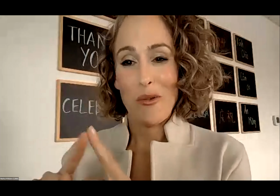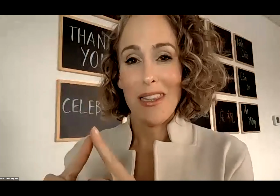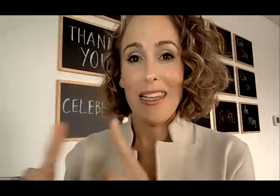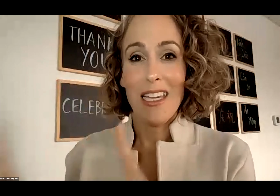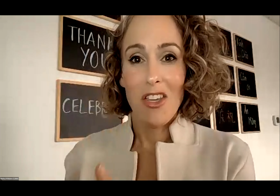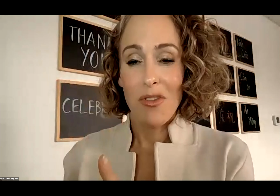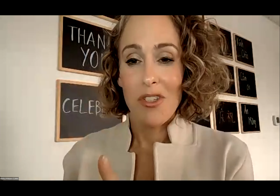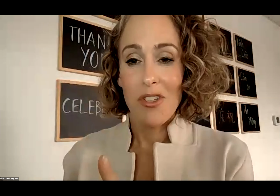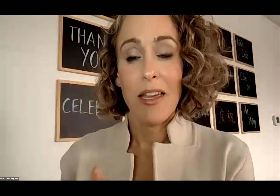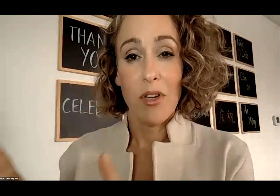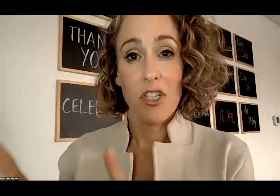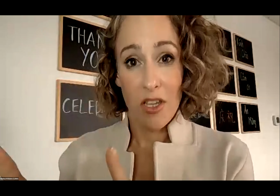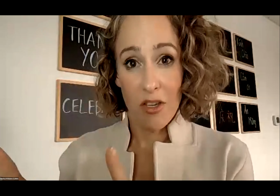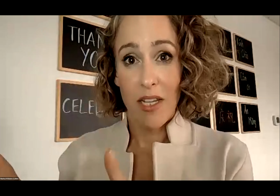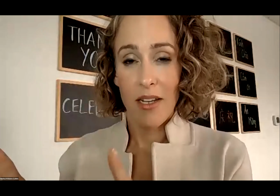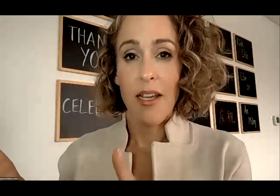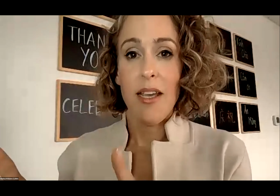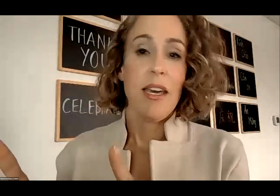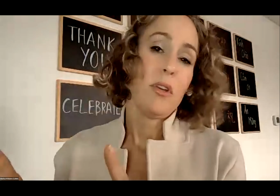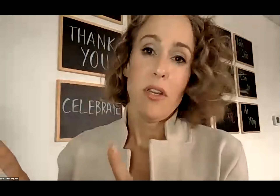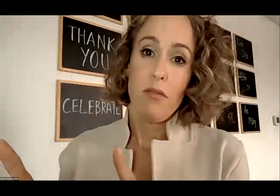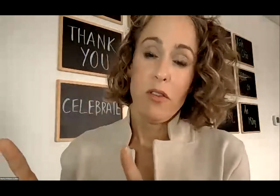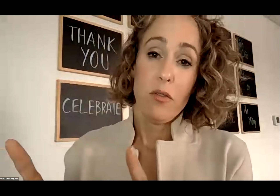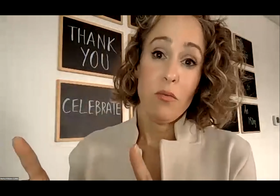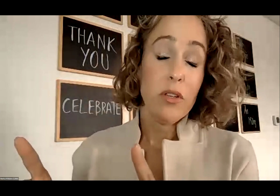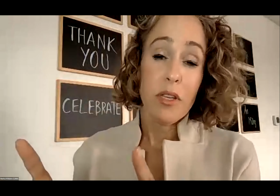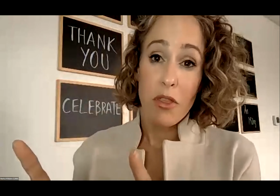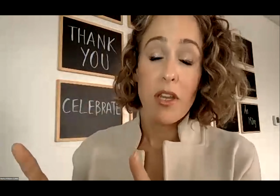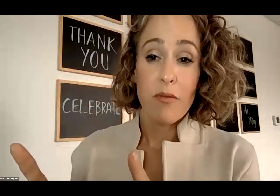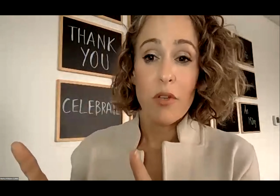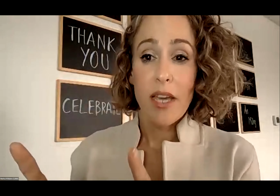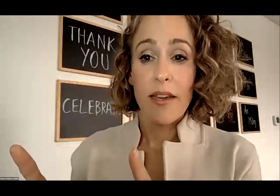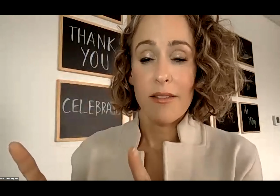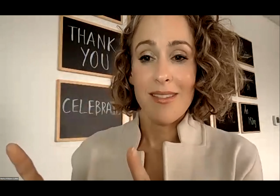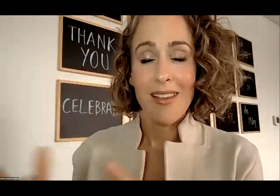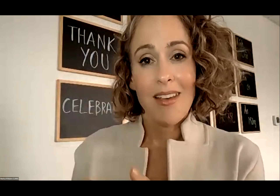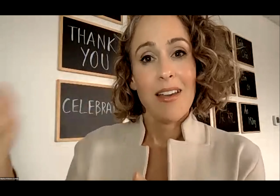who would link you to the language that you needed. And within a few, really within a few seconds,